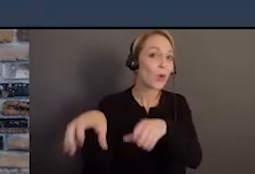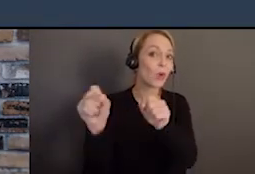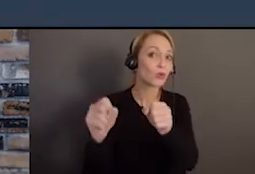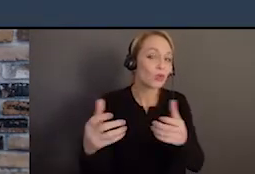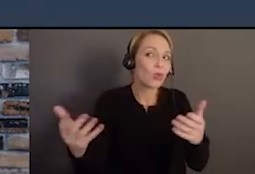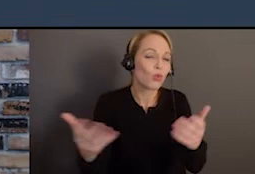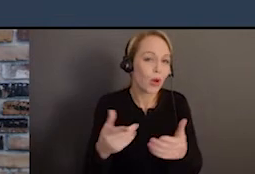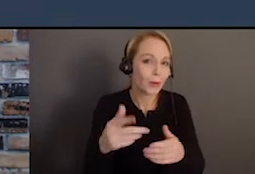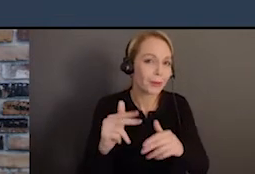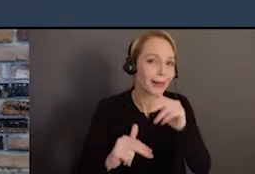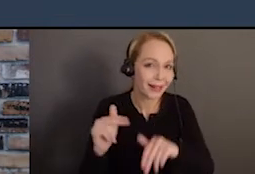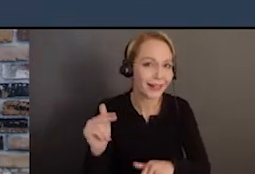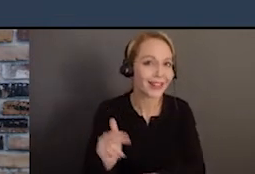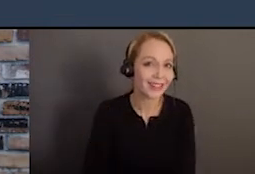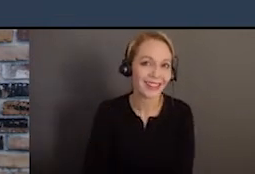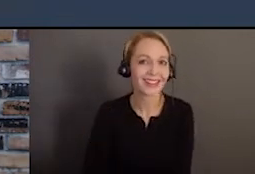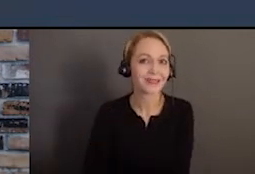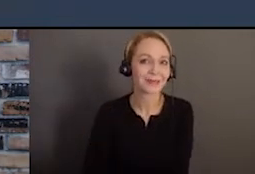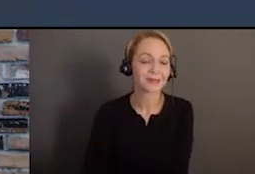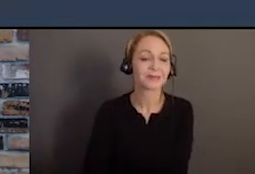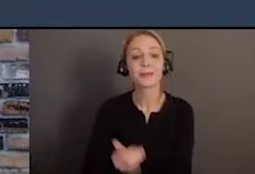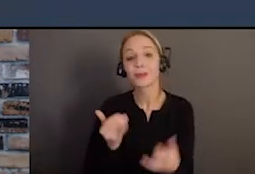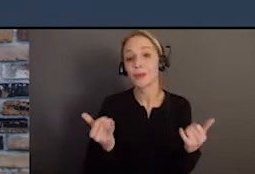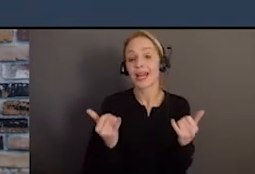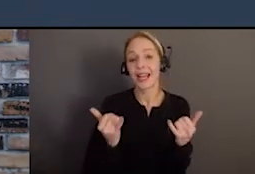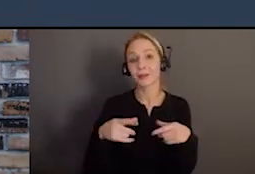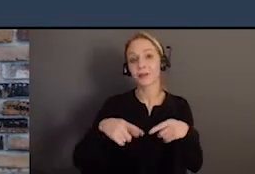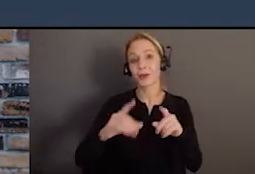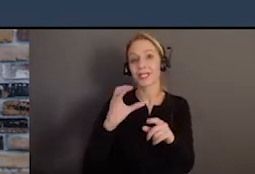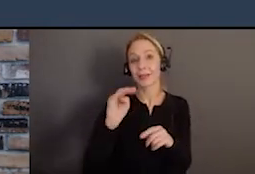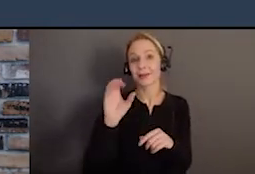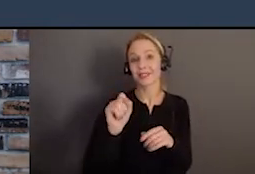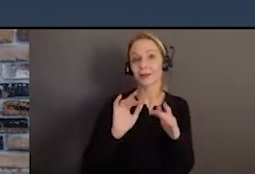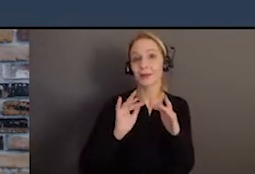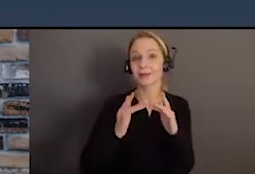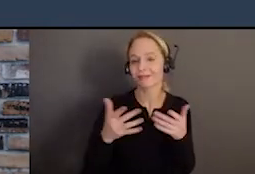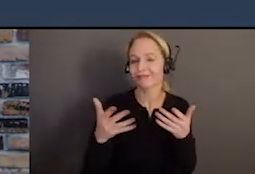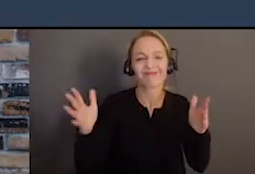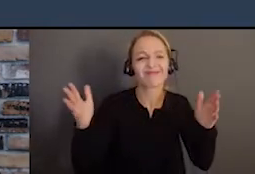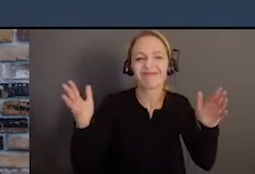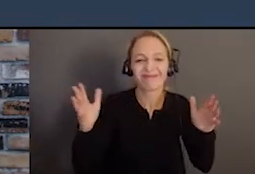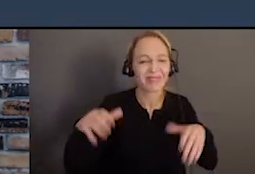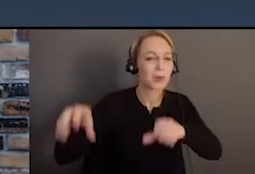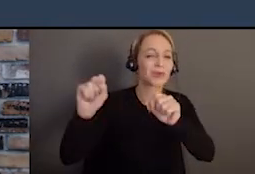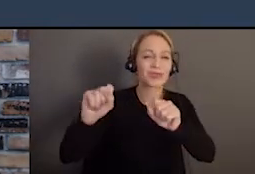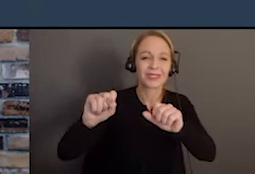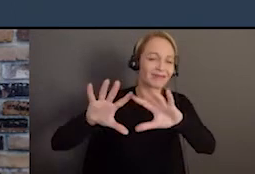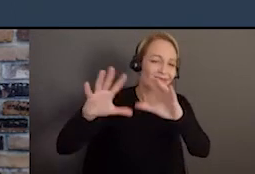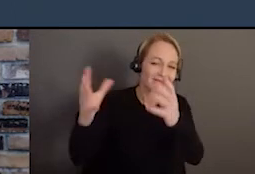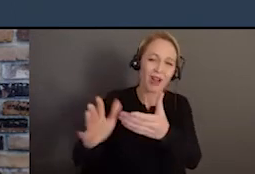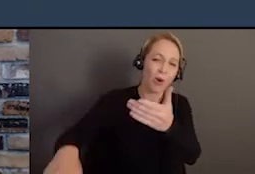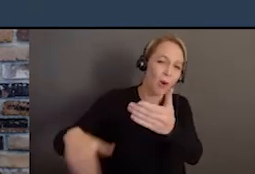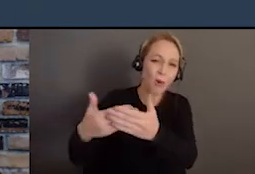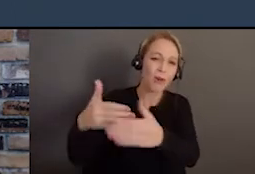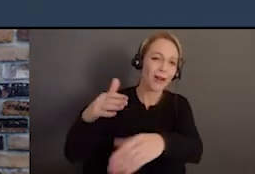TODAY WHILE CMS WEBSITES ARE ALREADY HOSTED ENTIRELY ON HubSpot.